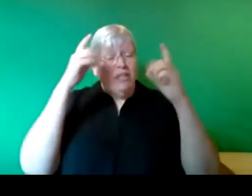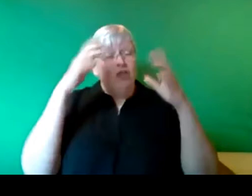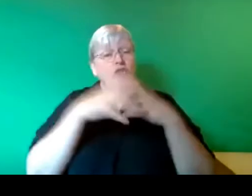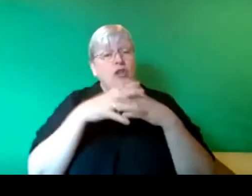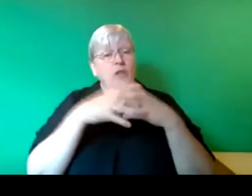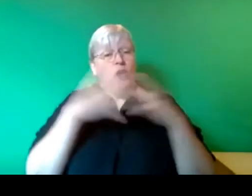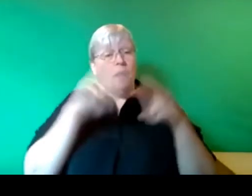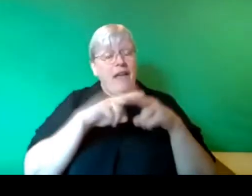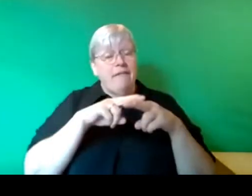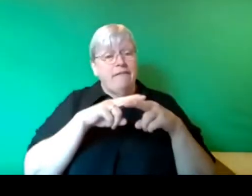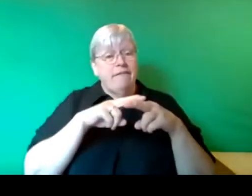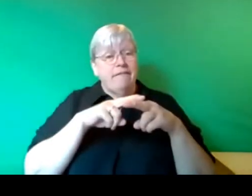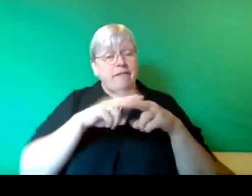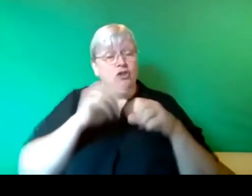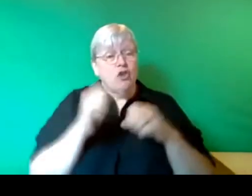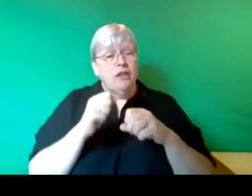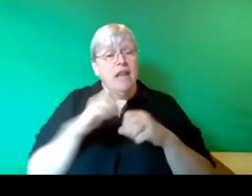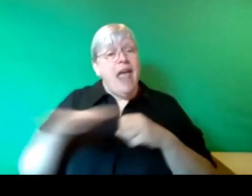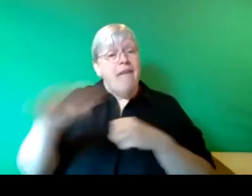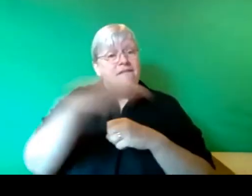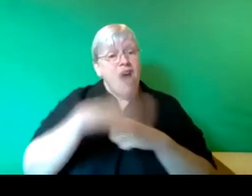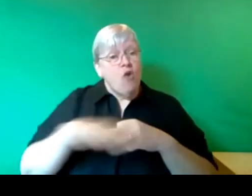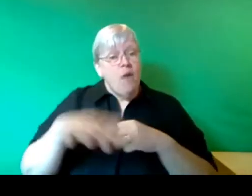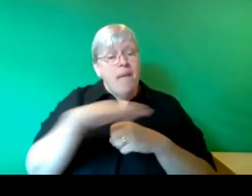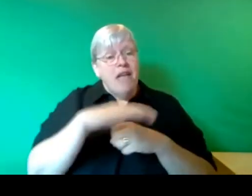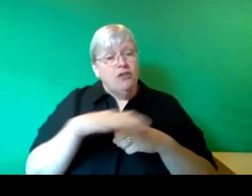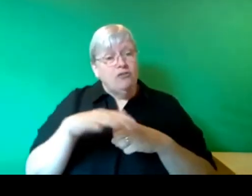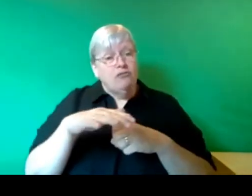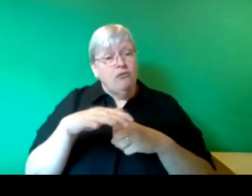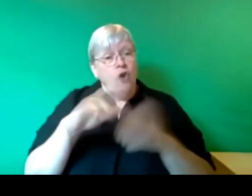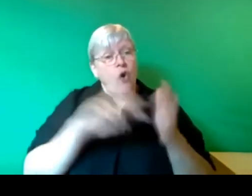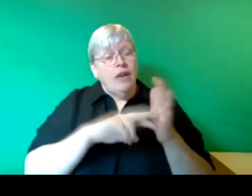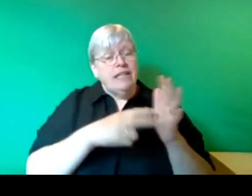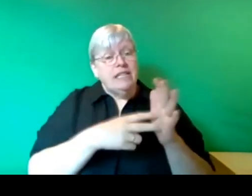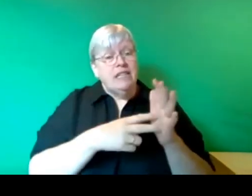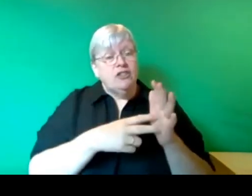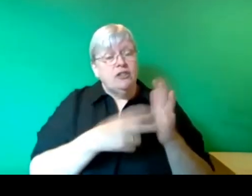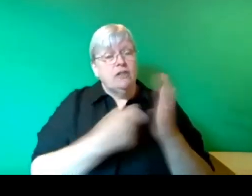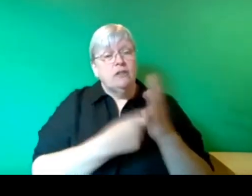organization and actually to Roz's point, not prompted by her but just one thing I was going